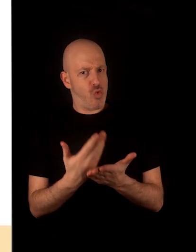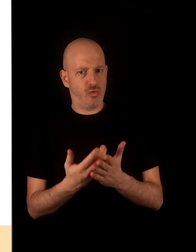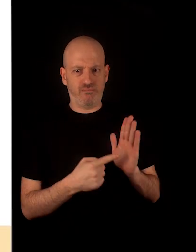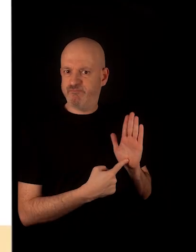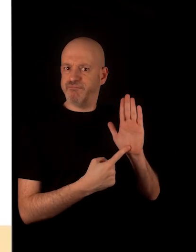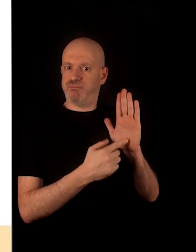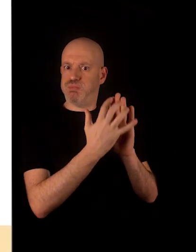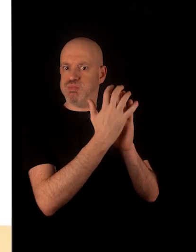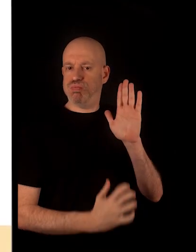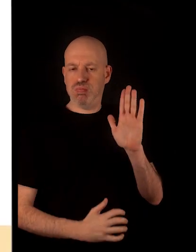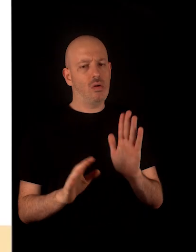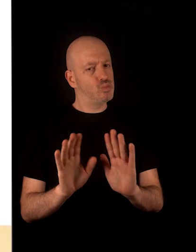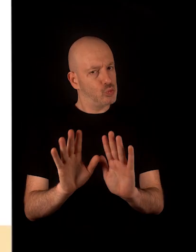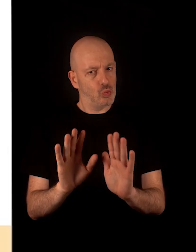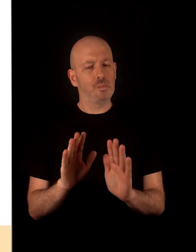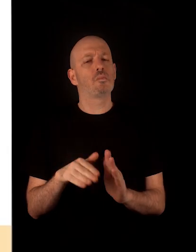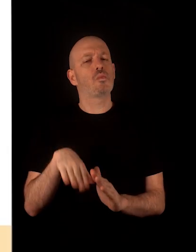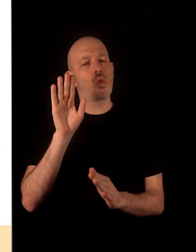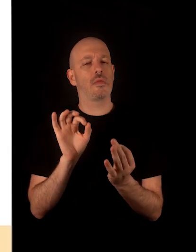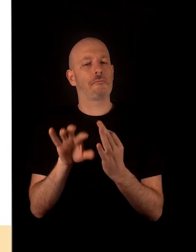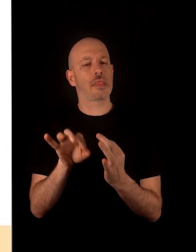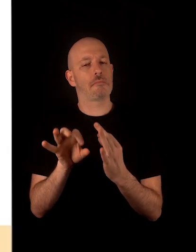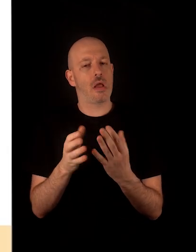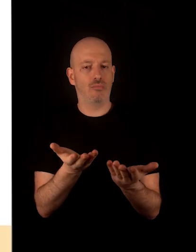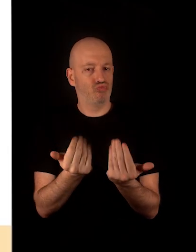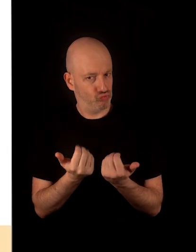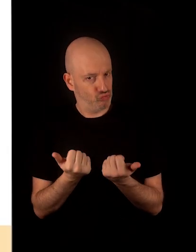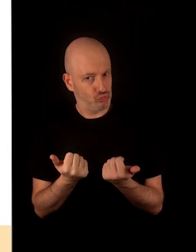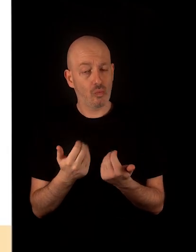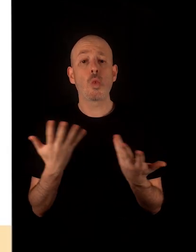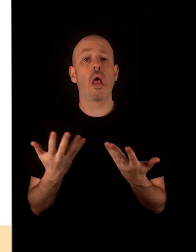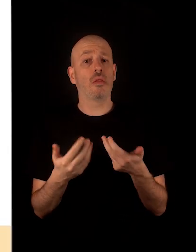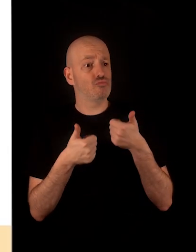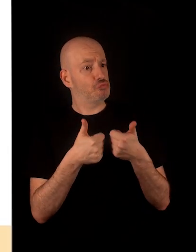is 60% of the grant and is given to you approximately up to one month